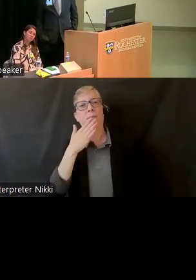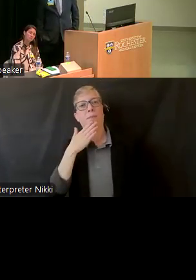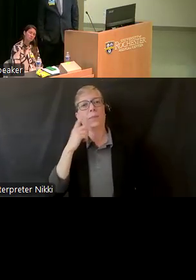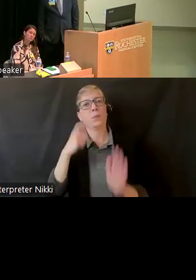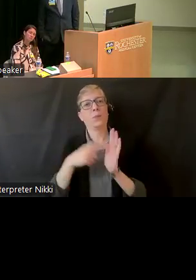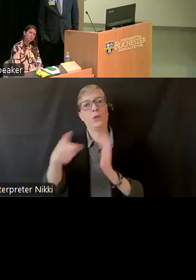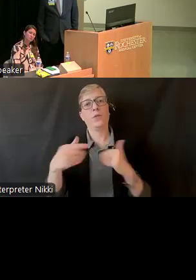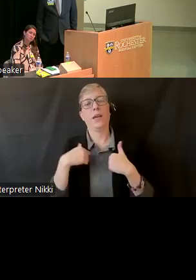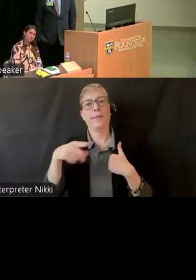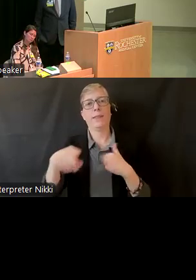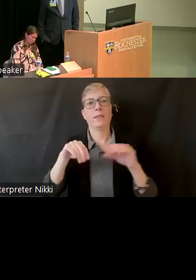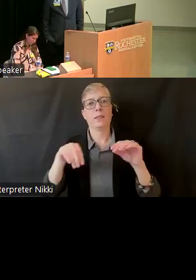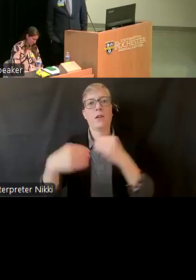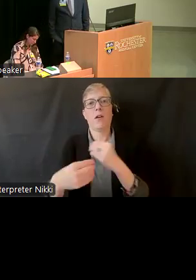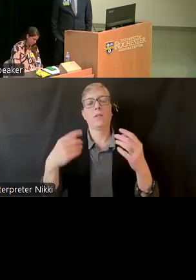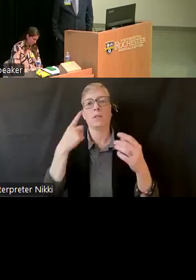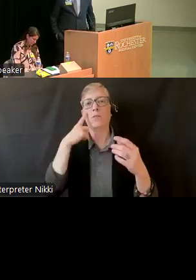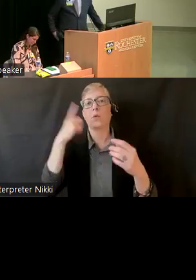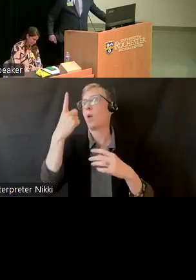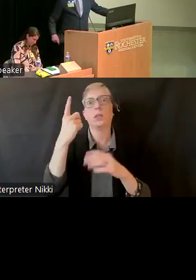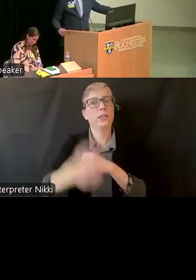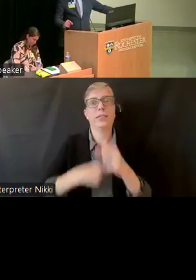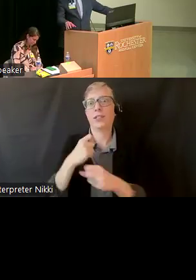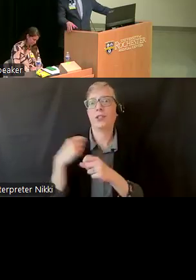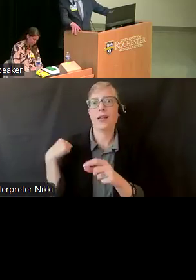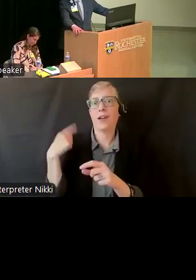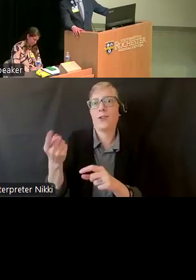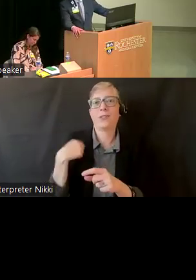so we we do look forward to the vision um that you outlined here and I know you've got a lot of